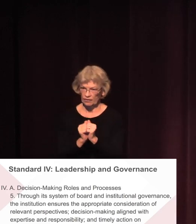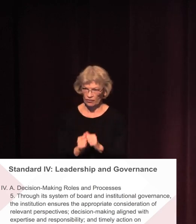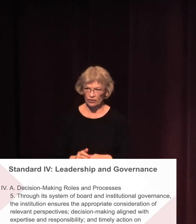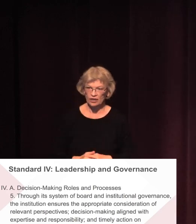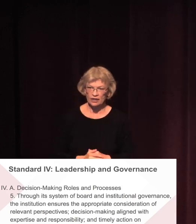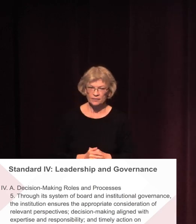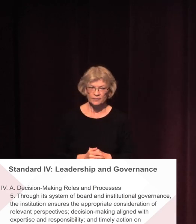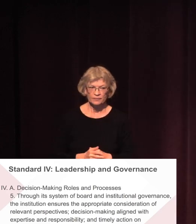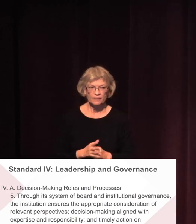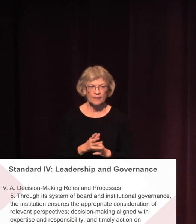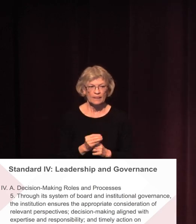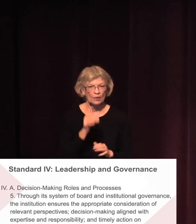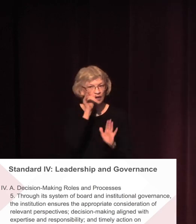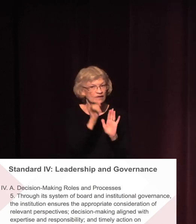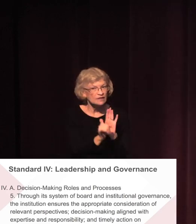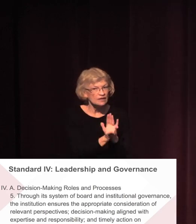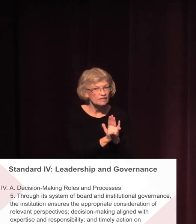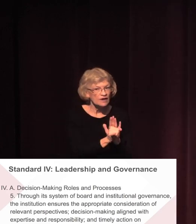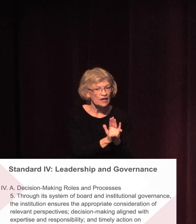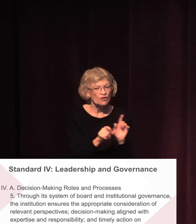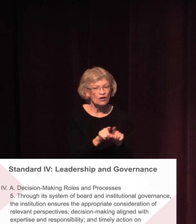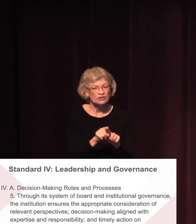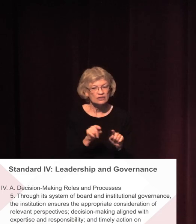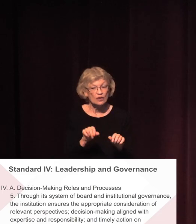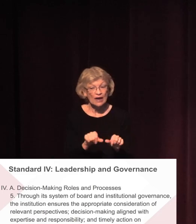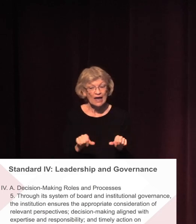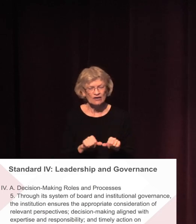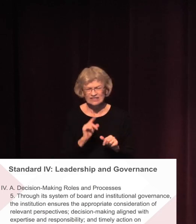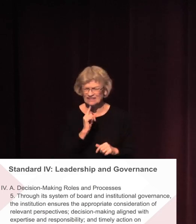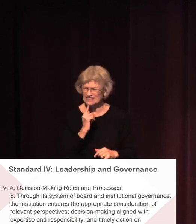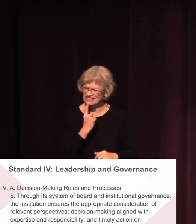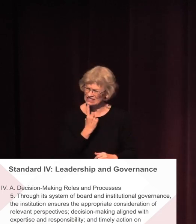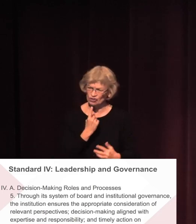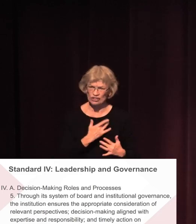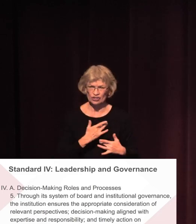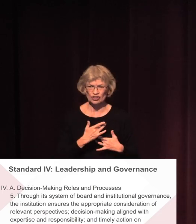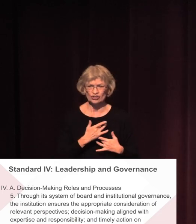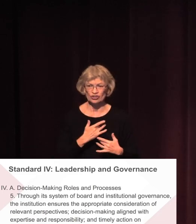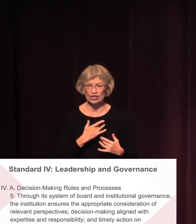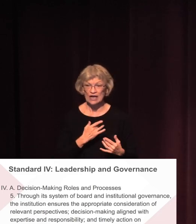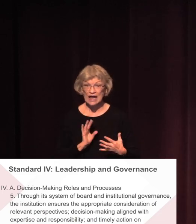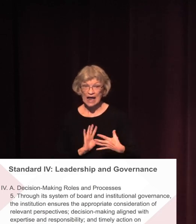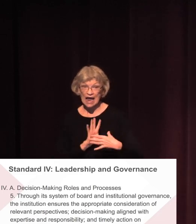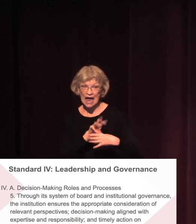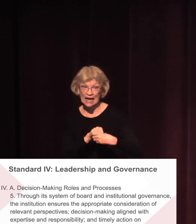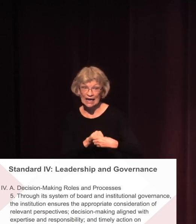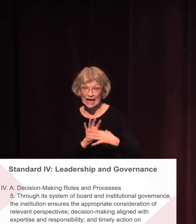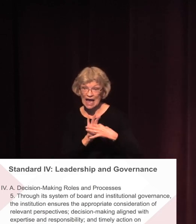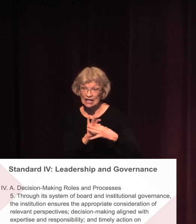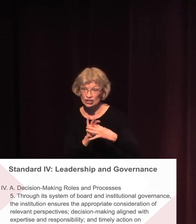The climate survey we took last bring documents areas we need to work together and our response is we identified areas of